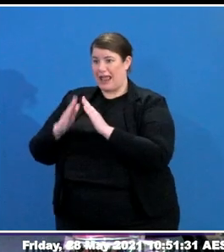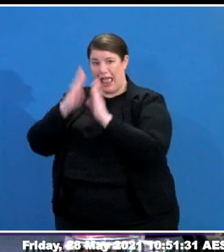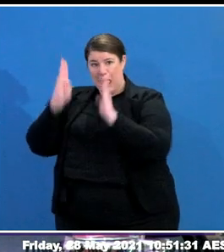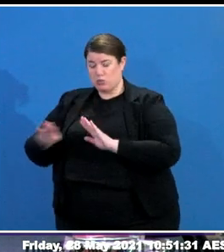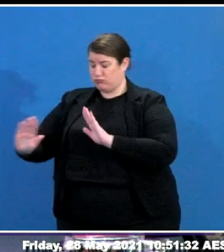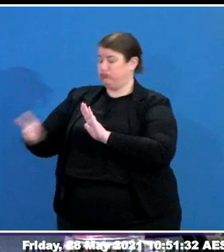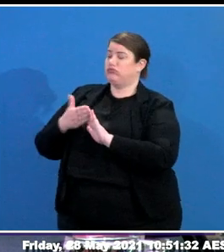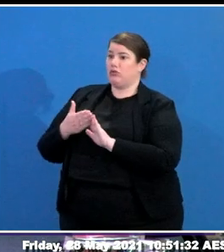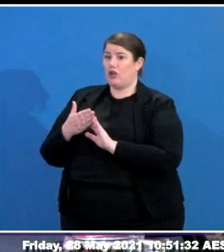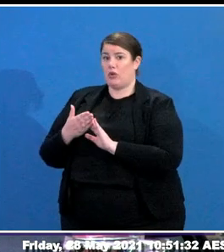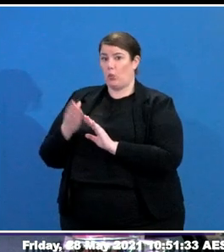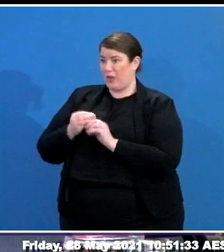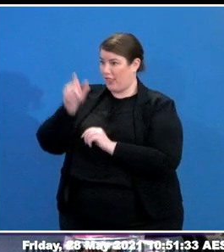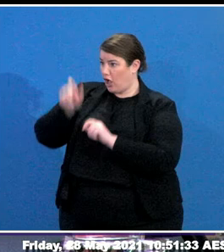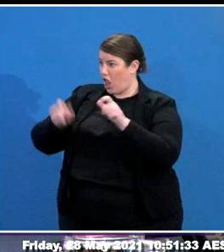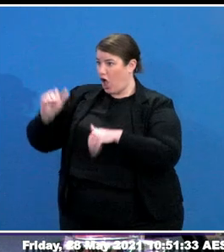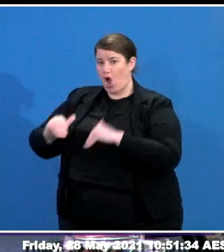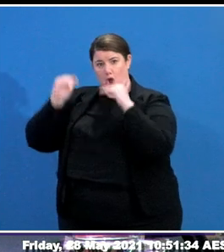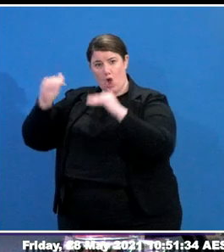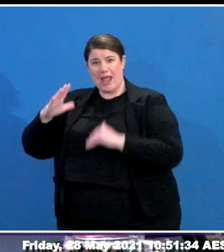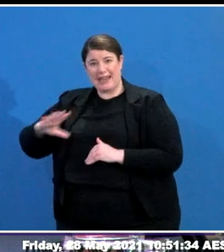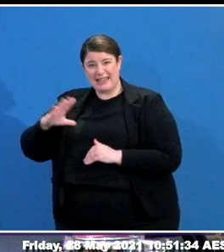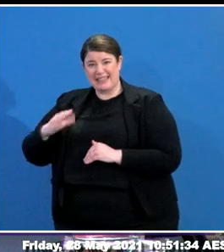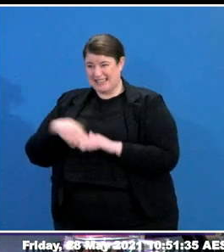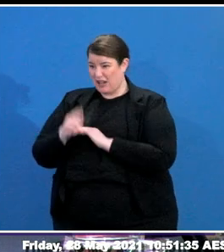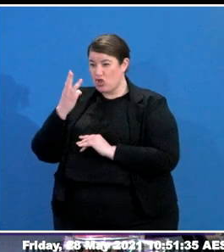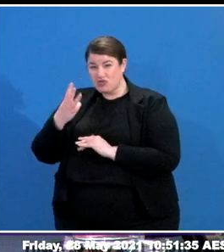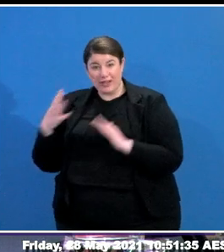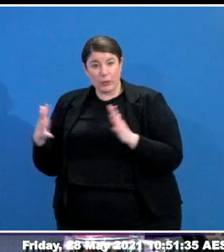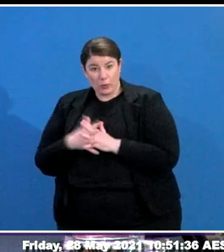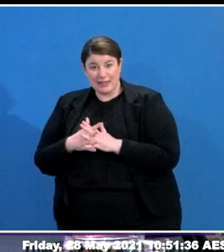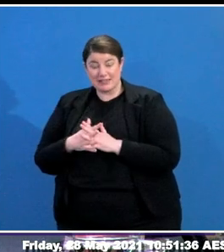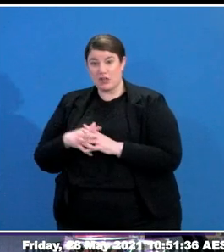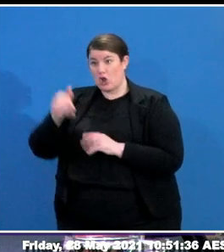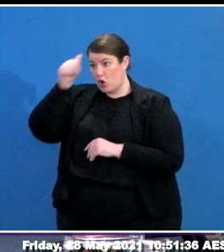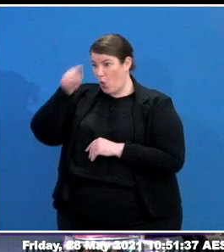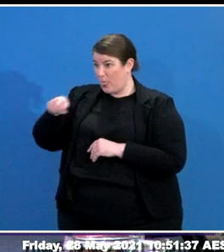such complex clients, knowing that the staff would walk out, I think we should